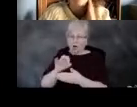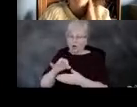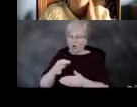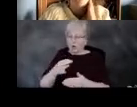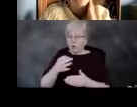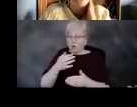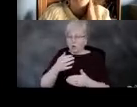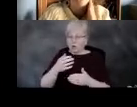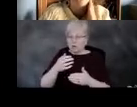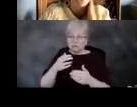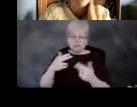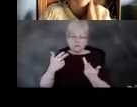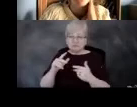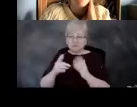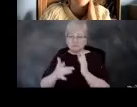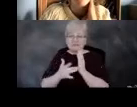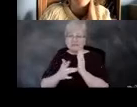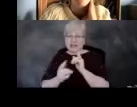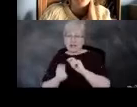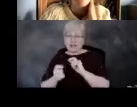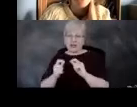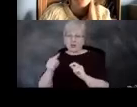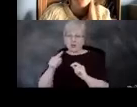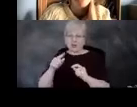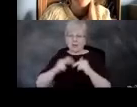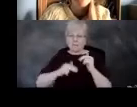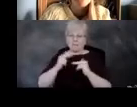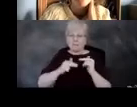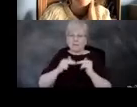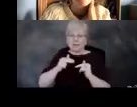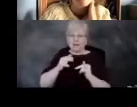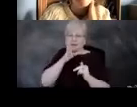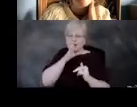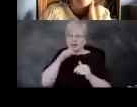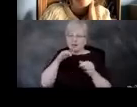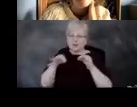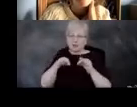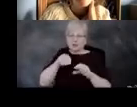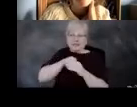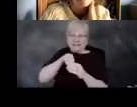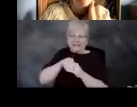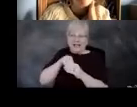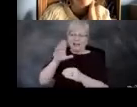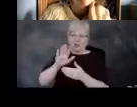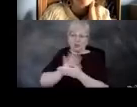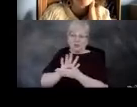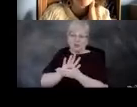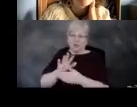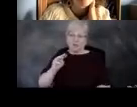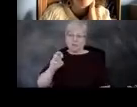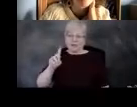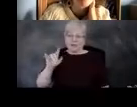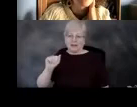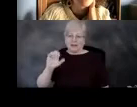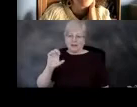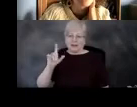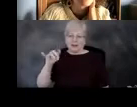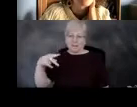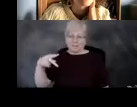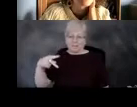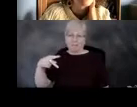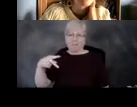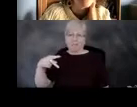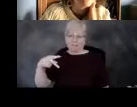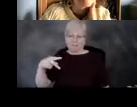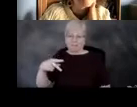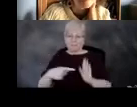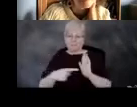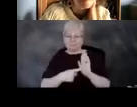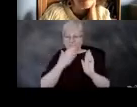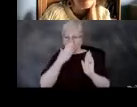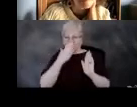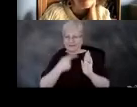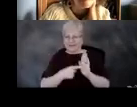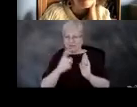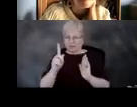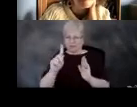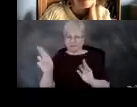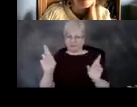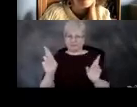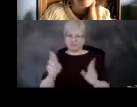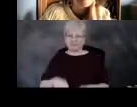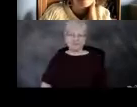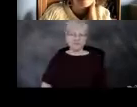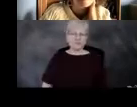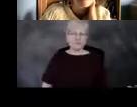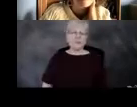audio description into video clips. 17:30:50 SPEAKER: from the